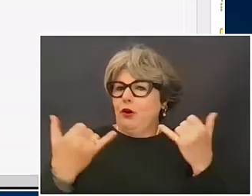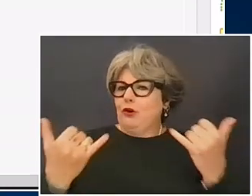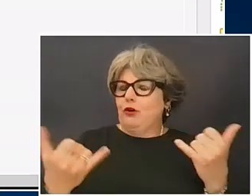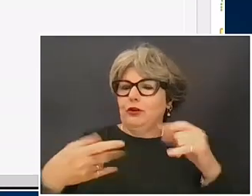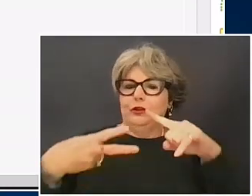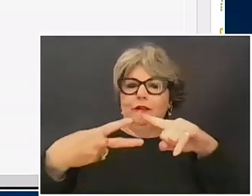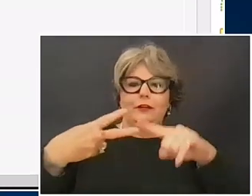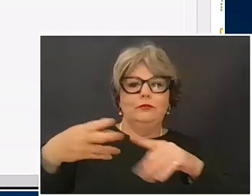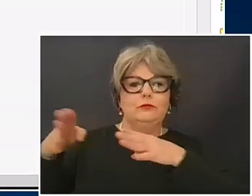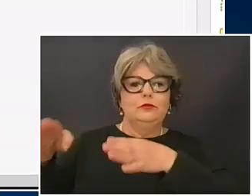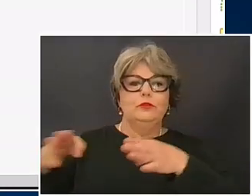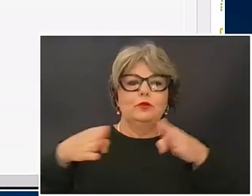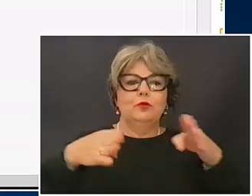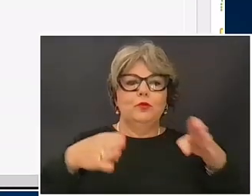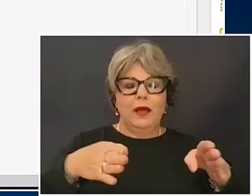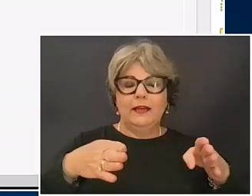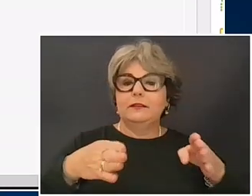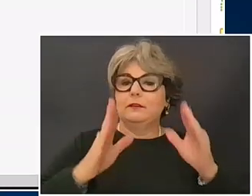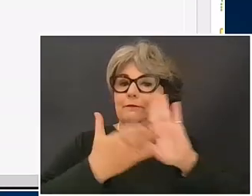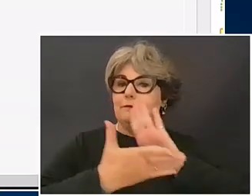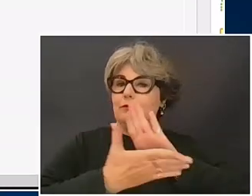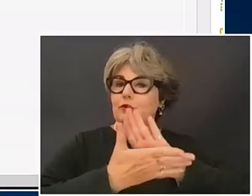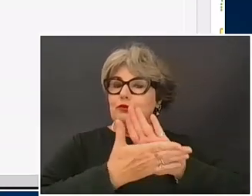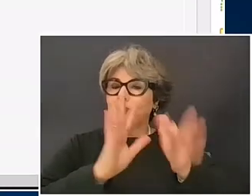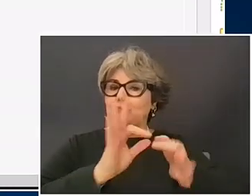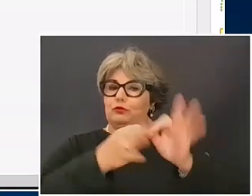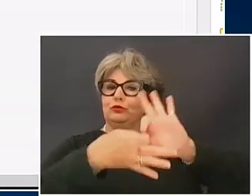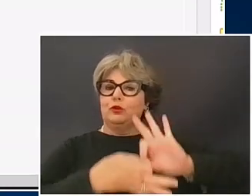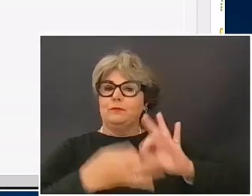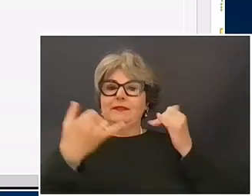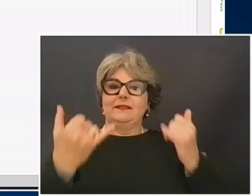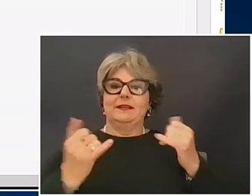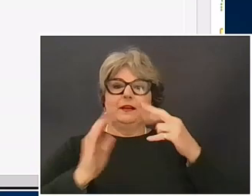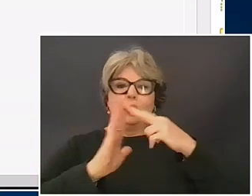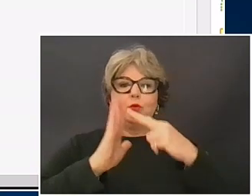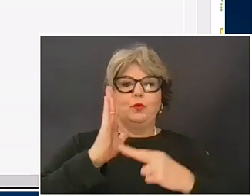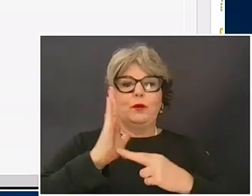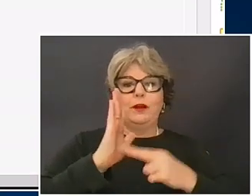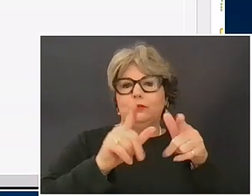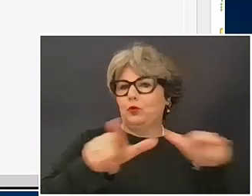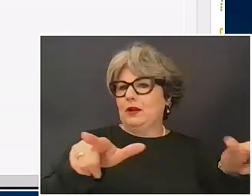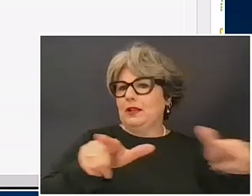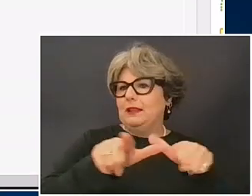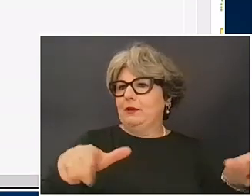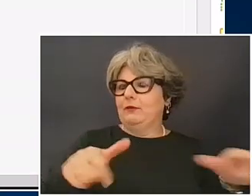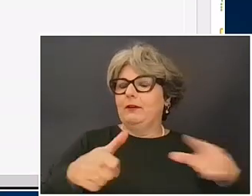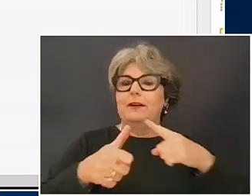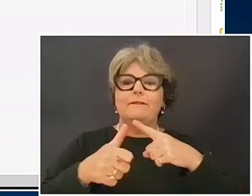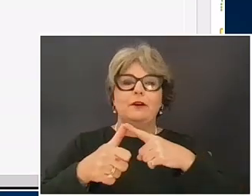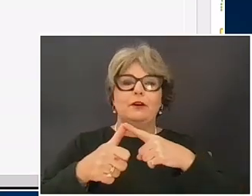legitimate ways, for schools to interpret the existing regulatory language, and that is to simply add up the scheduled hours